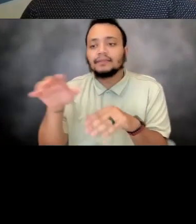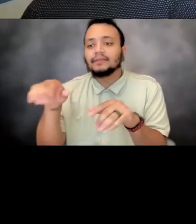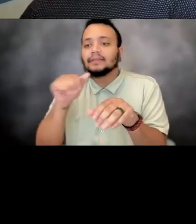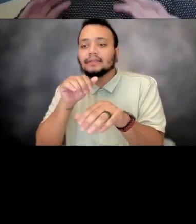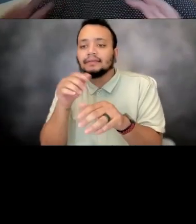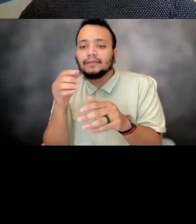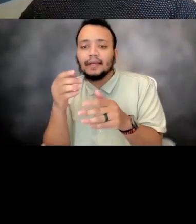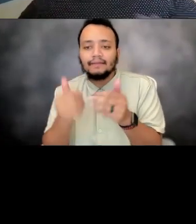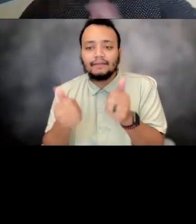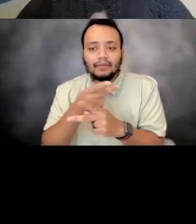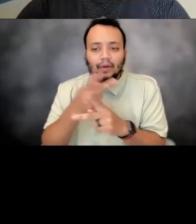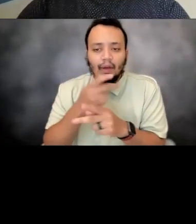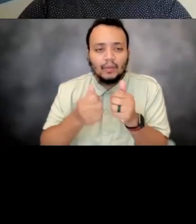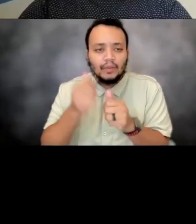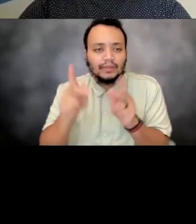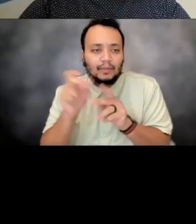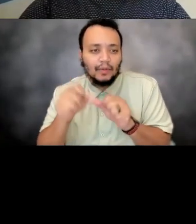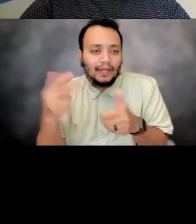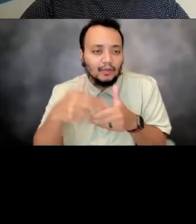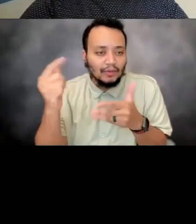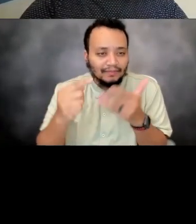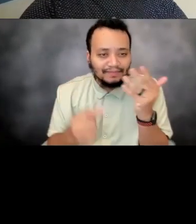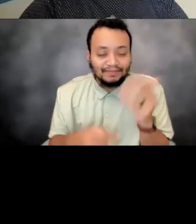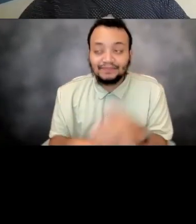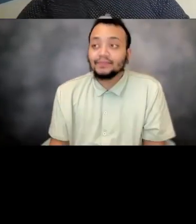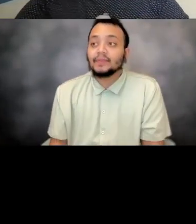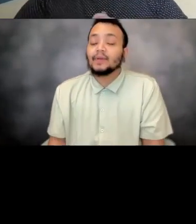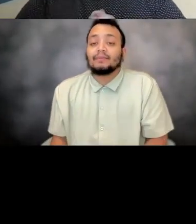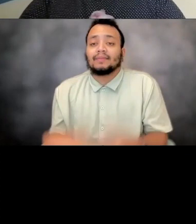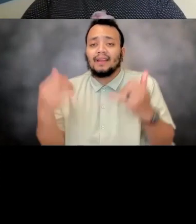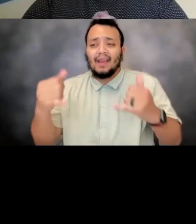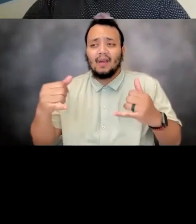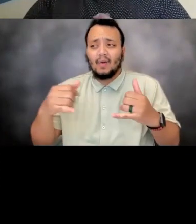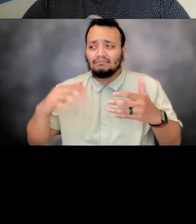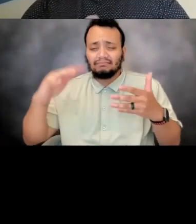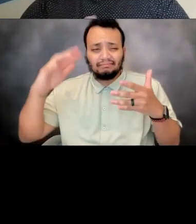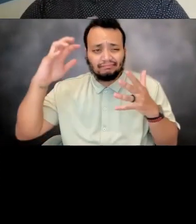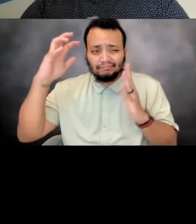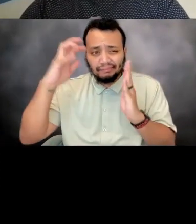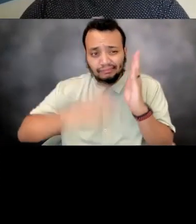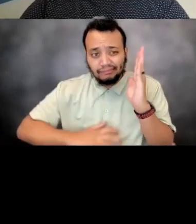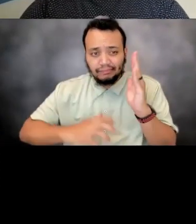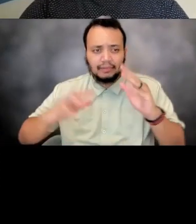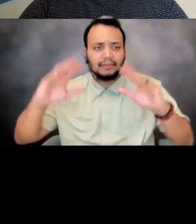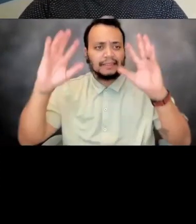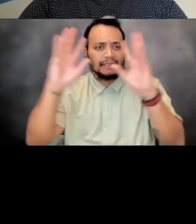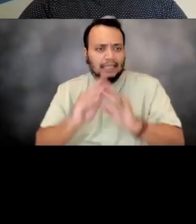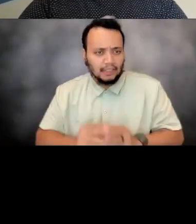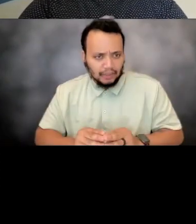So those sessions, we had, like michael said, originally planned